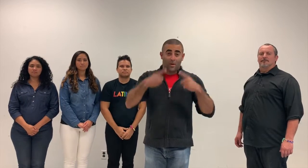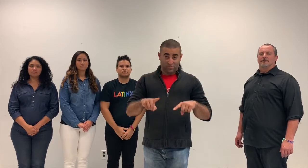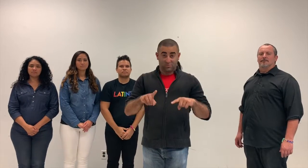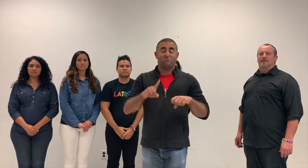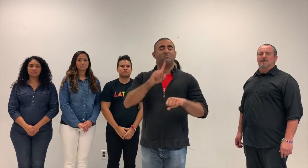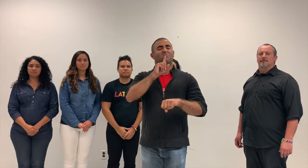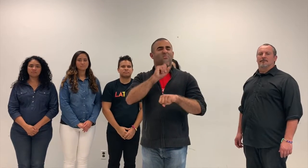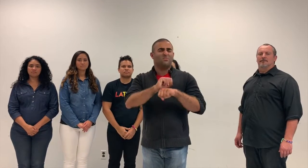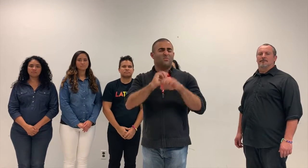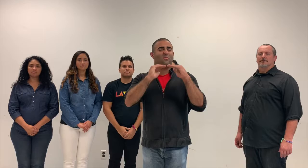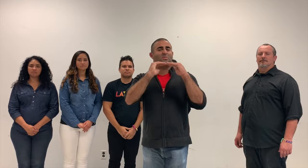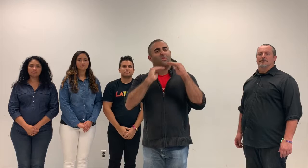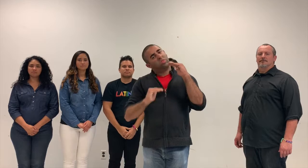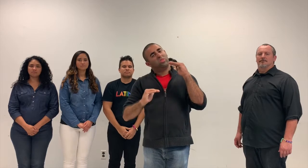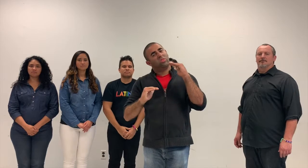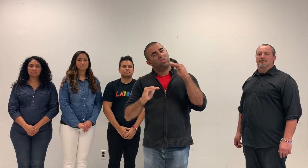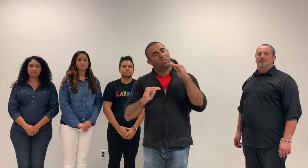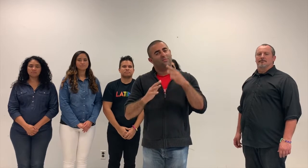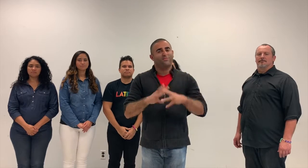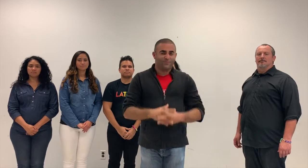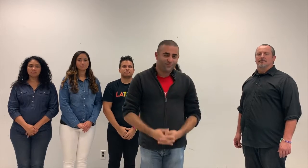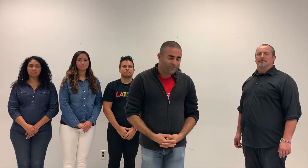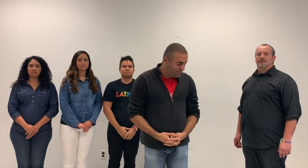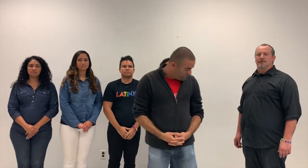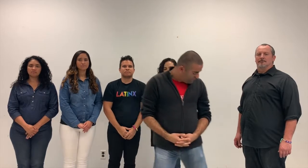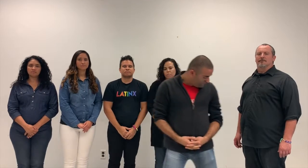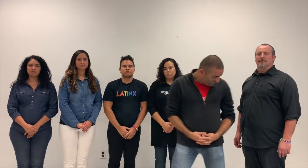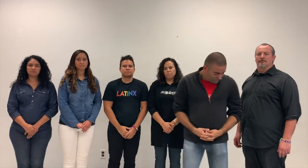This includes the injustice the Board of Directors caused.